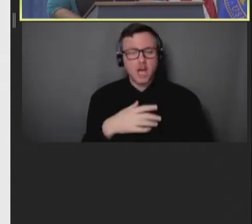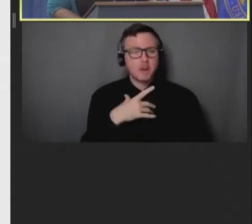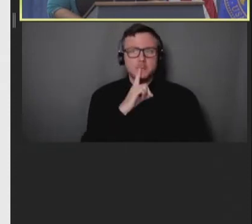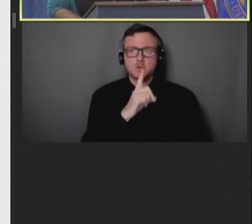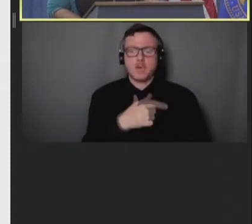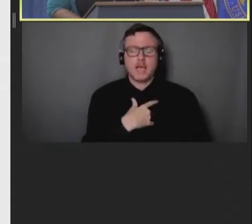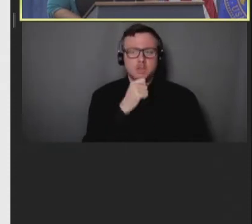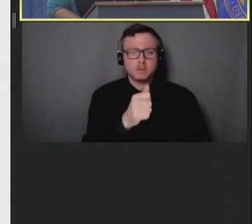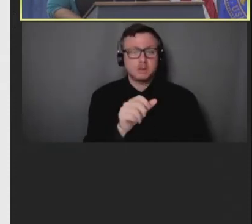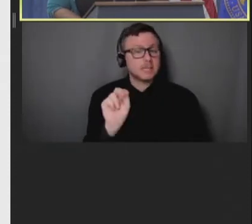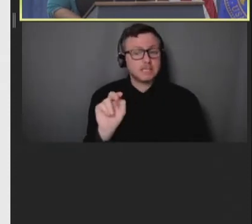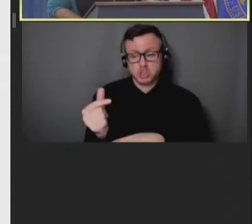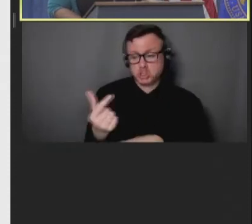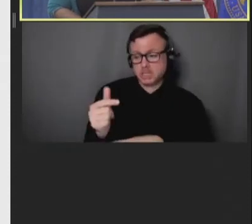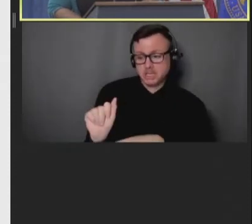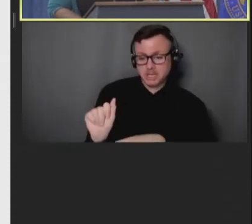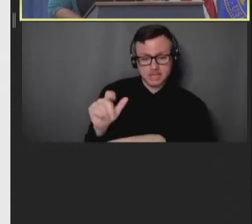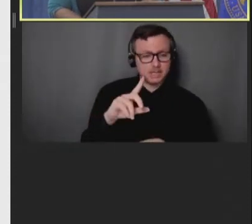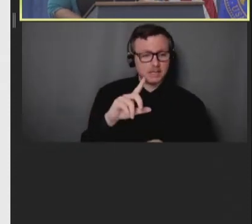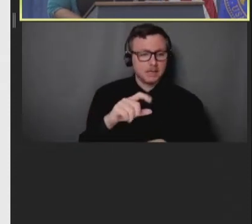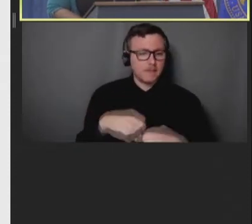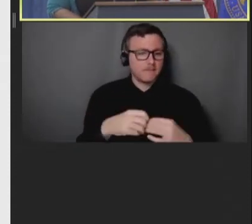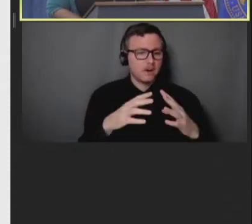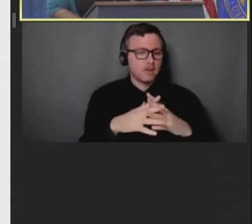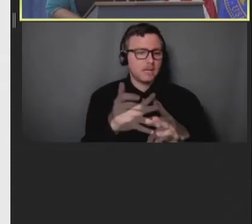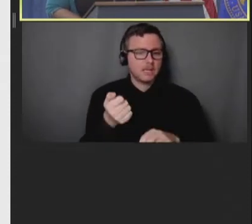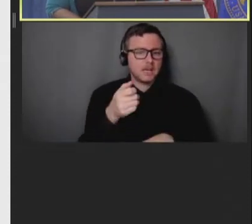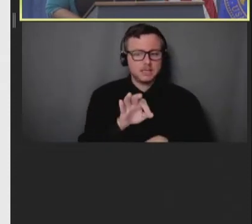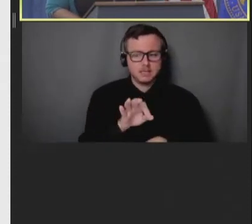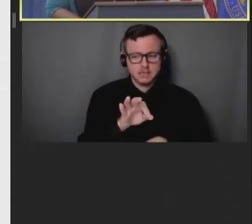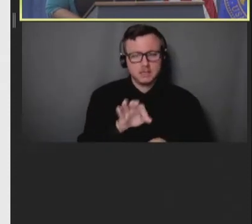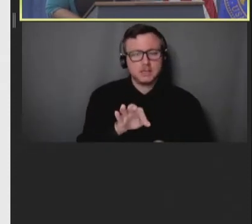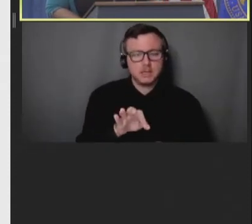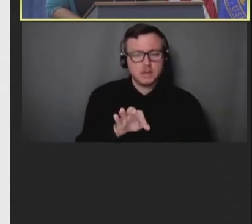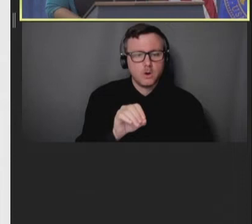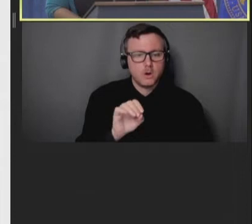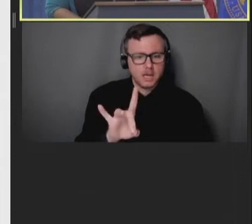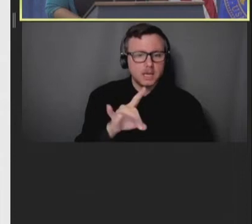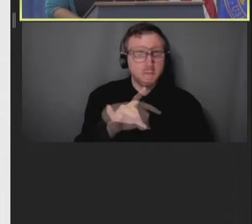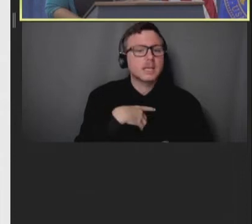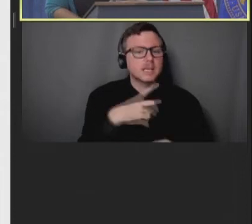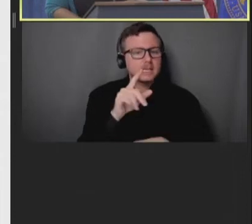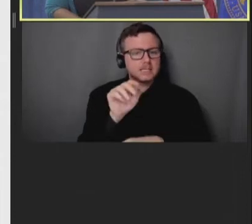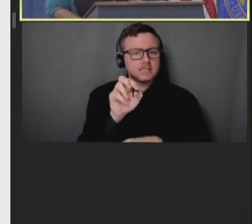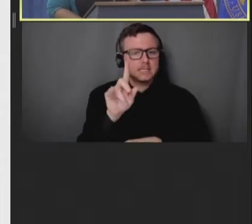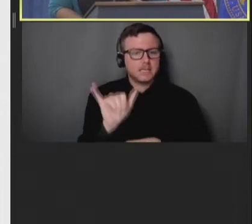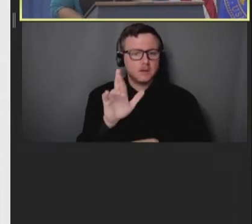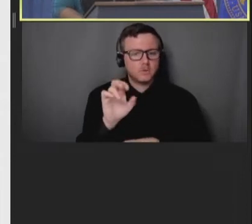So, NGA founded in 1908 by Teddy Roosevelt, and we've evolved into an organization today